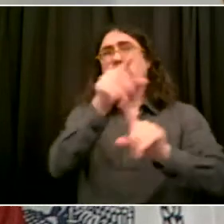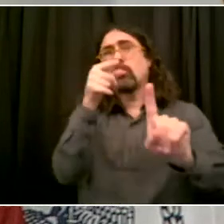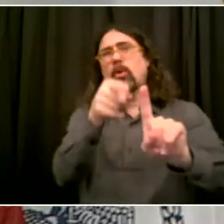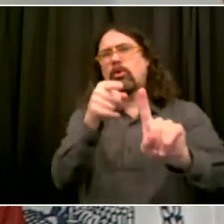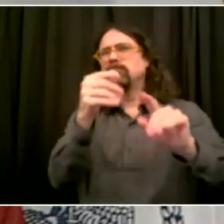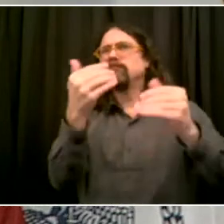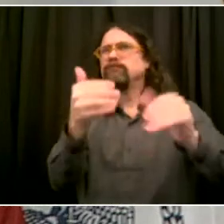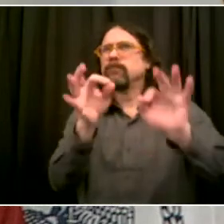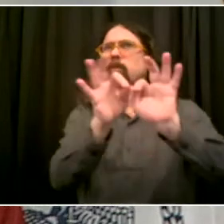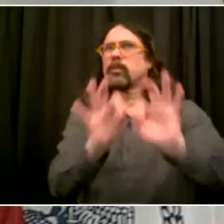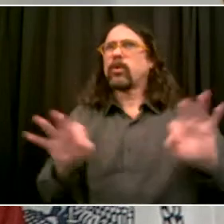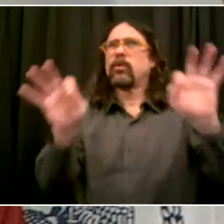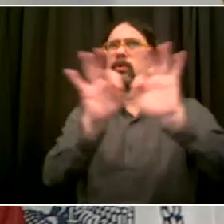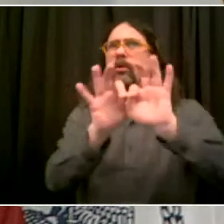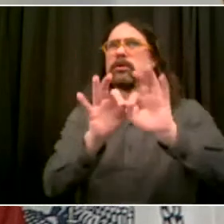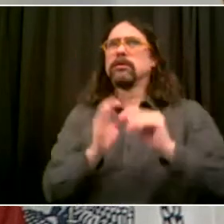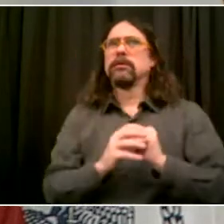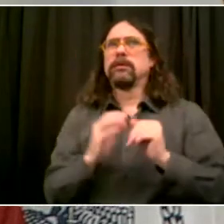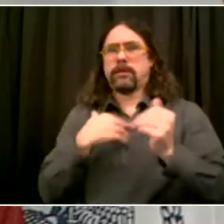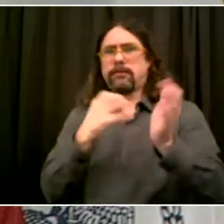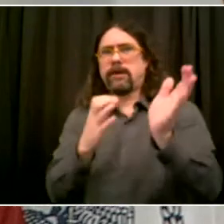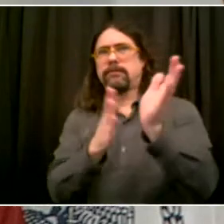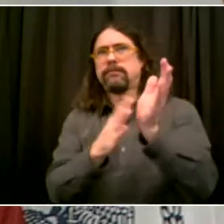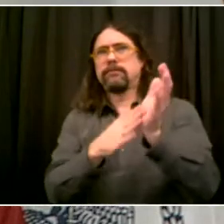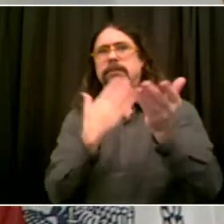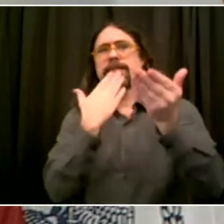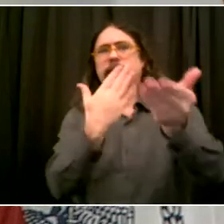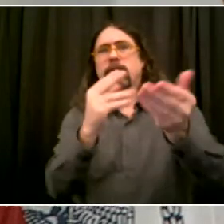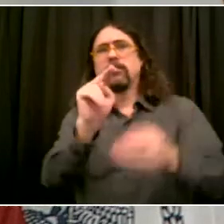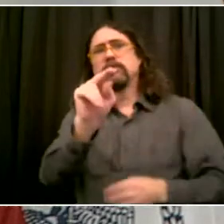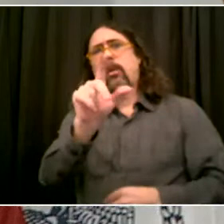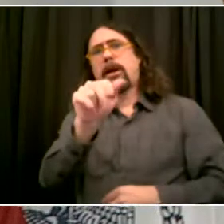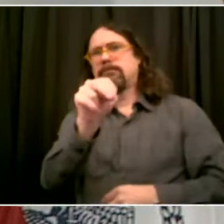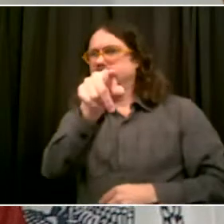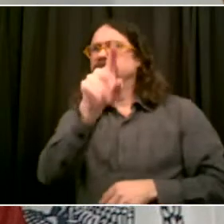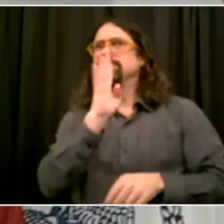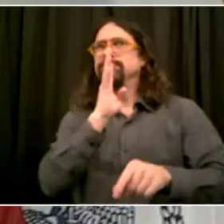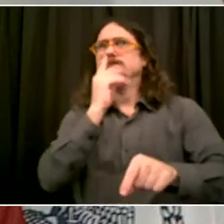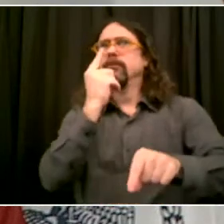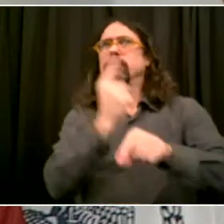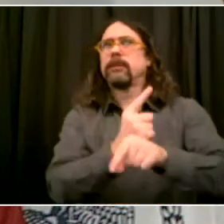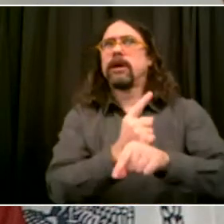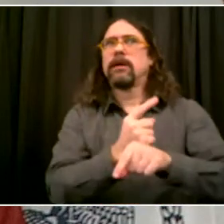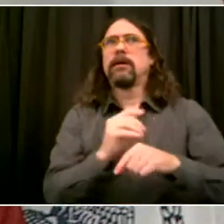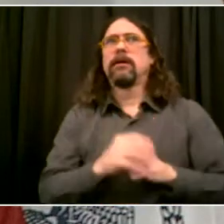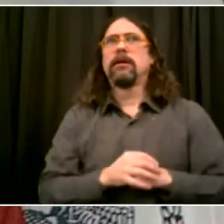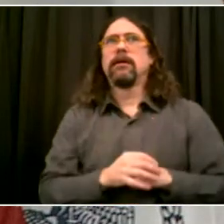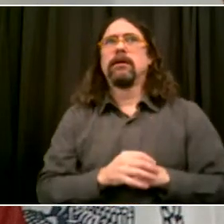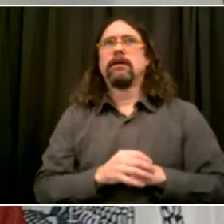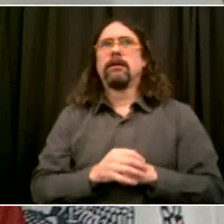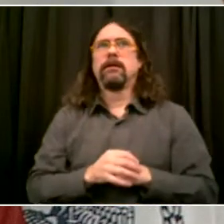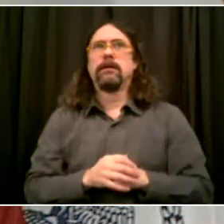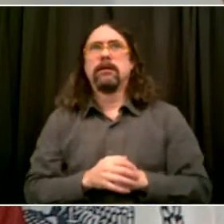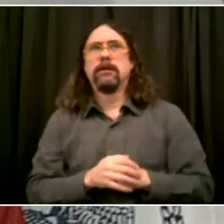POINT. I WILL SAY YOU HAVE TO GIVE CREDIT WHERE CREDIT IS DUE, HE E IS RIGHT, THIS IS THE